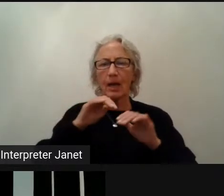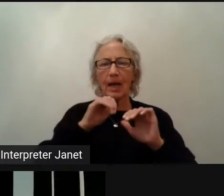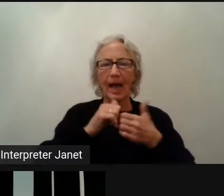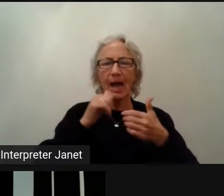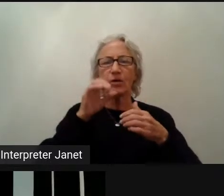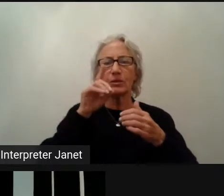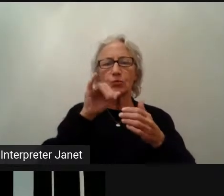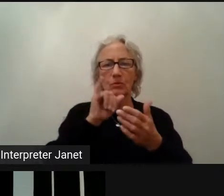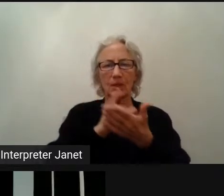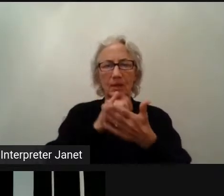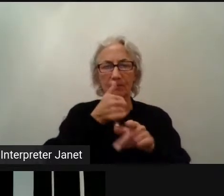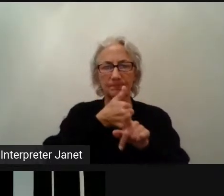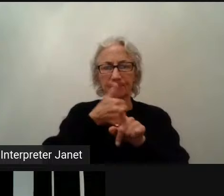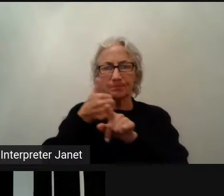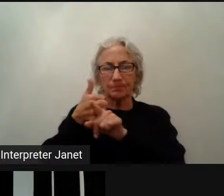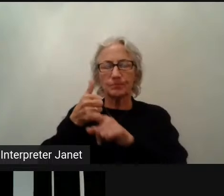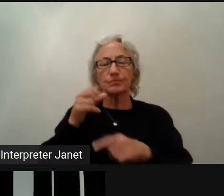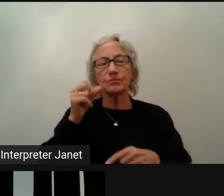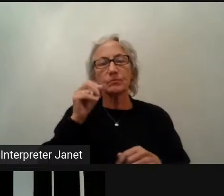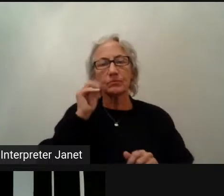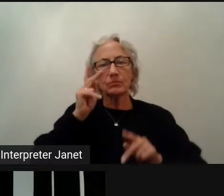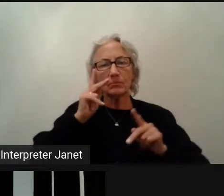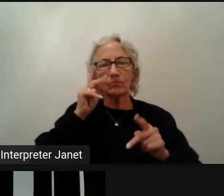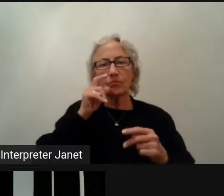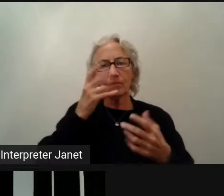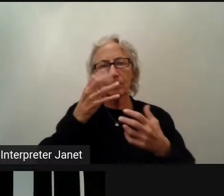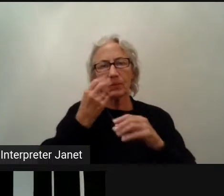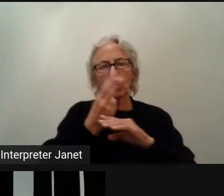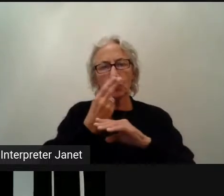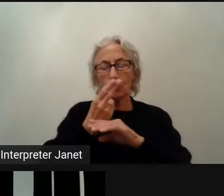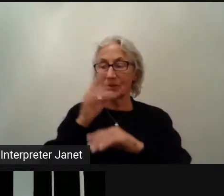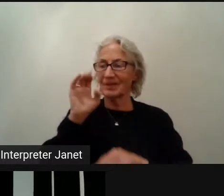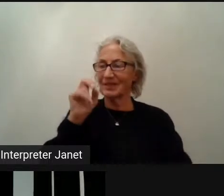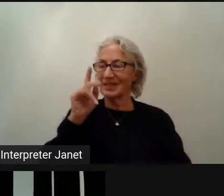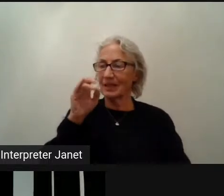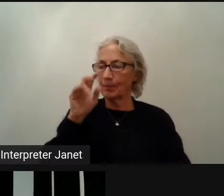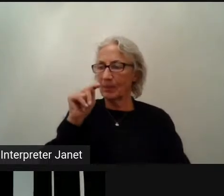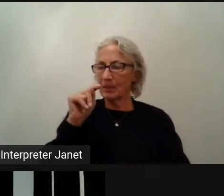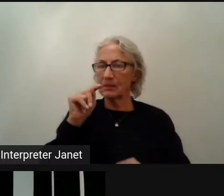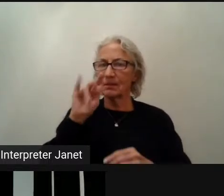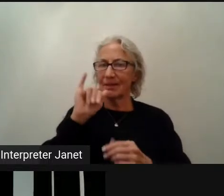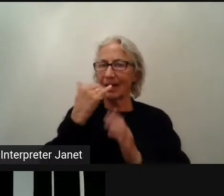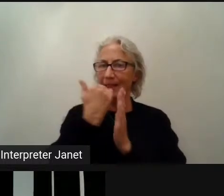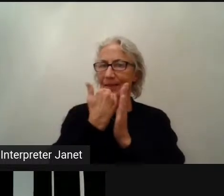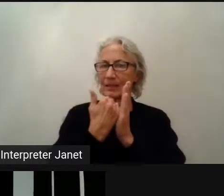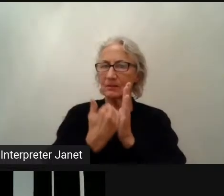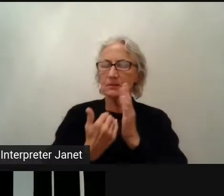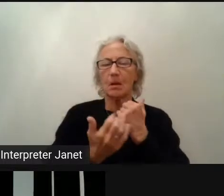They kept doing that in that direction . It seemed like a lot of users kind of had their favorite way to do it. So the persons who want